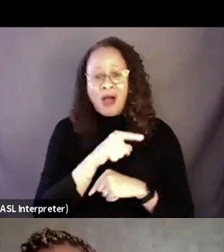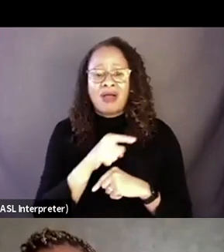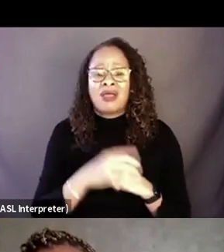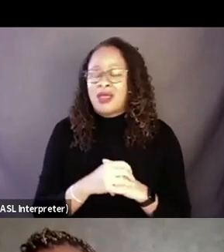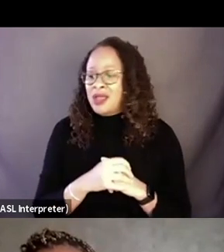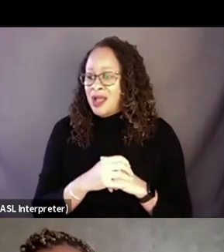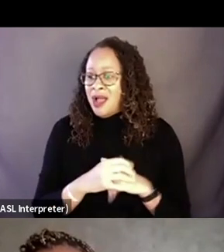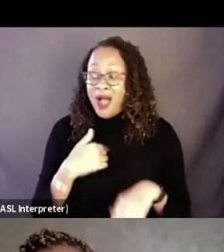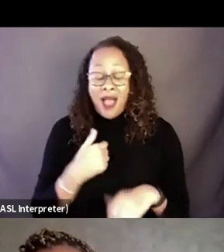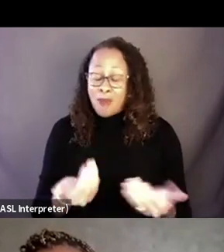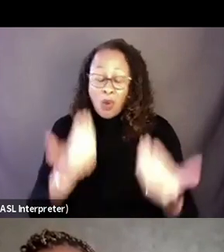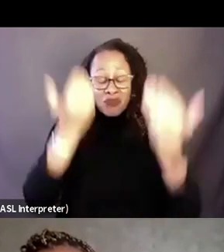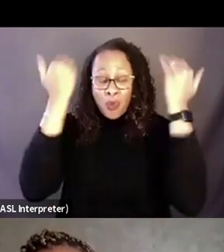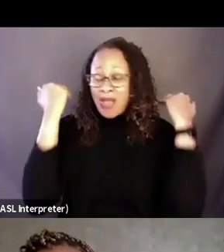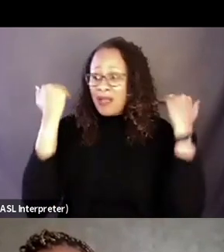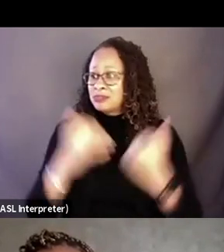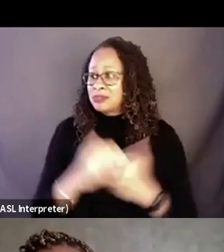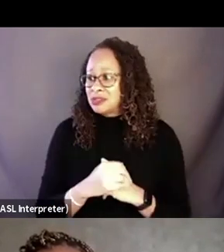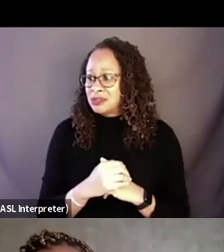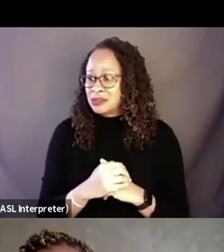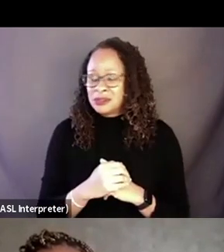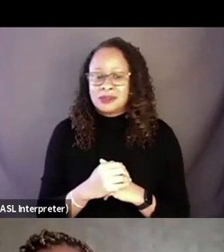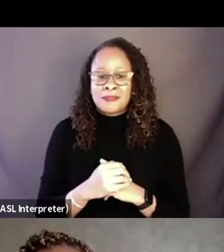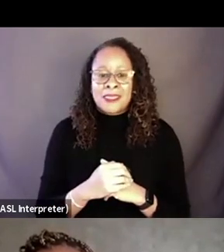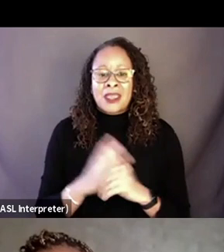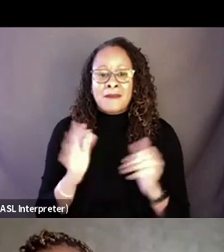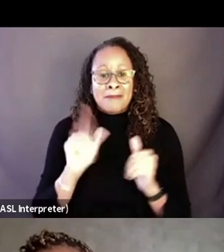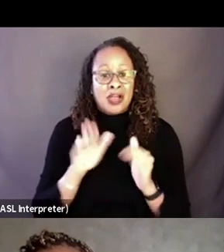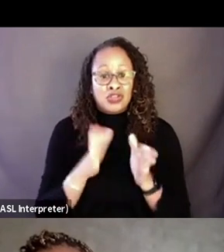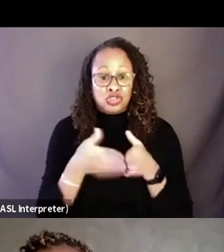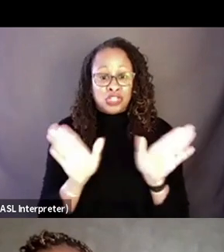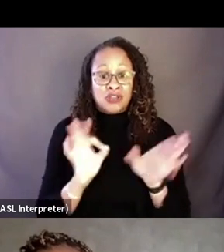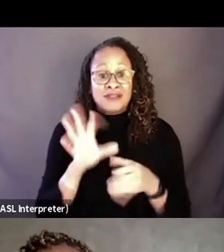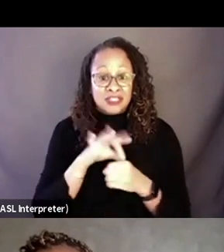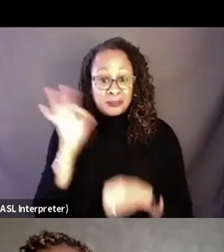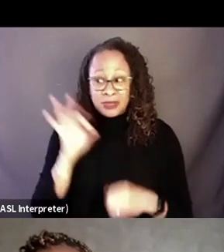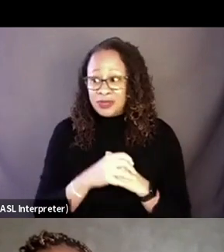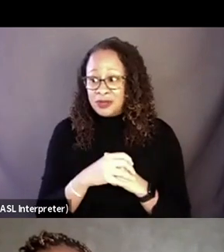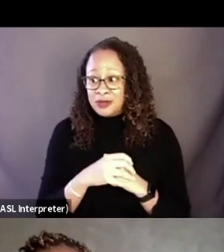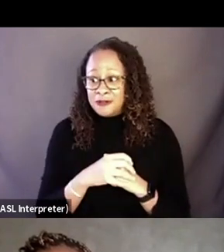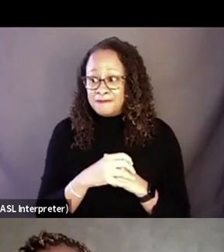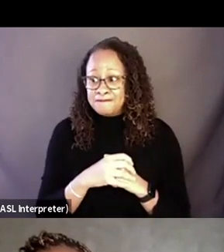I'm overwhelmed by your generosity of spirit, the generosity of spirit that you shared the film in